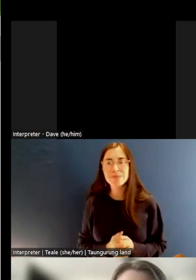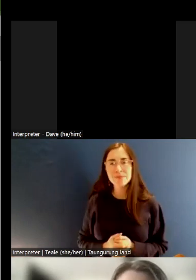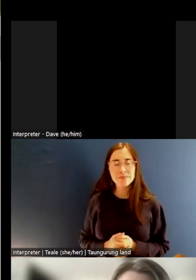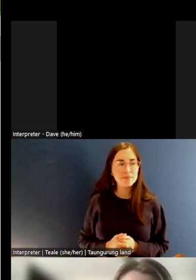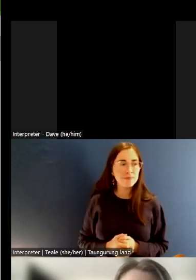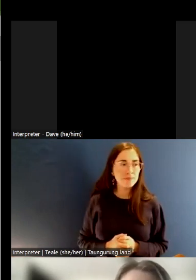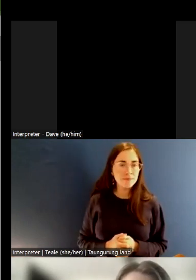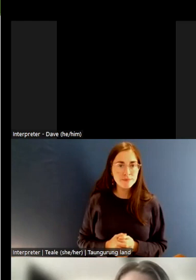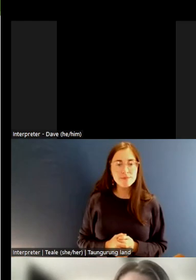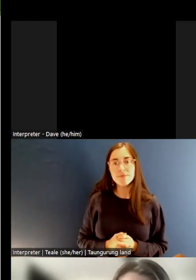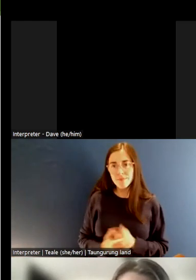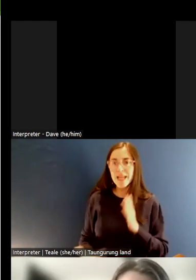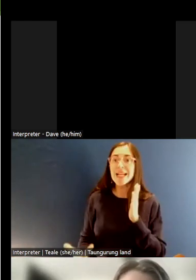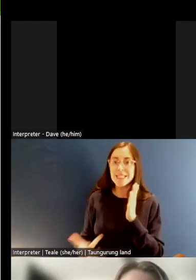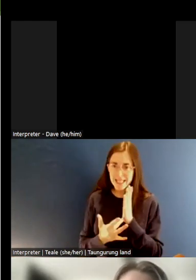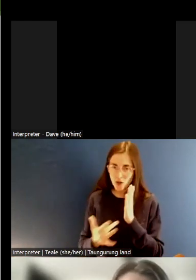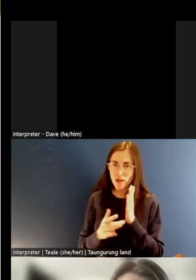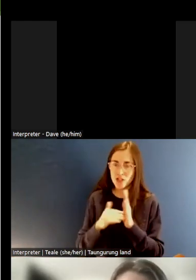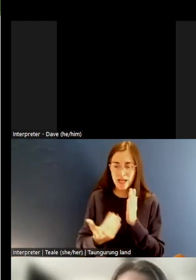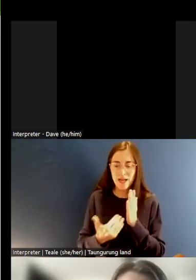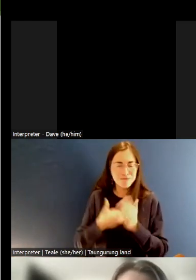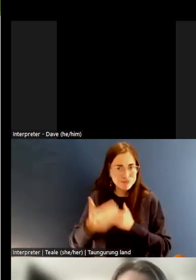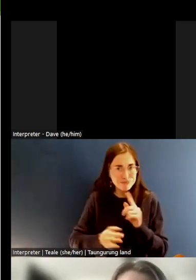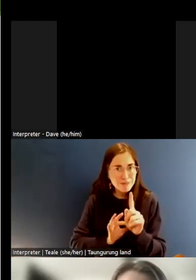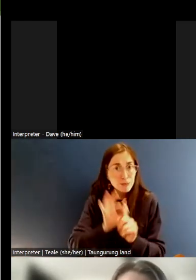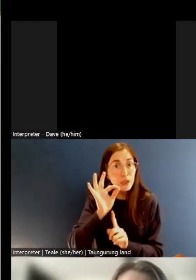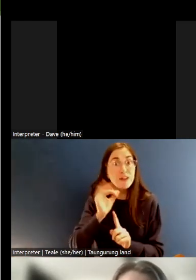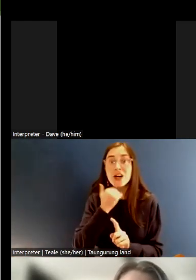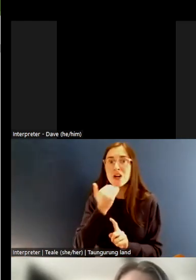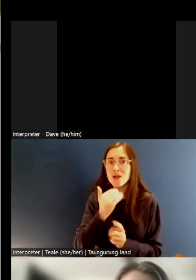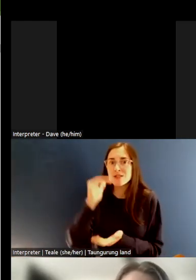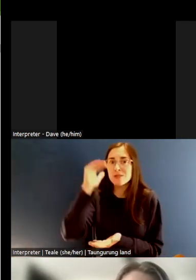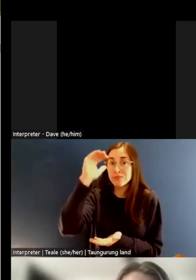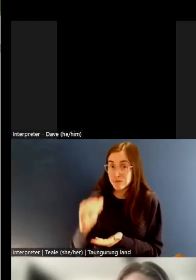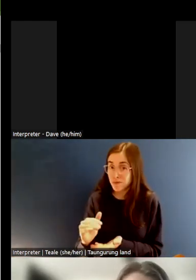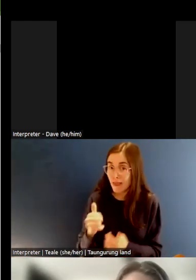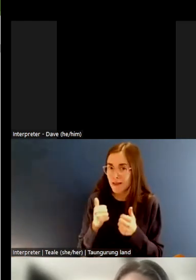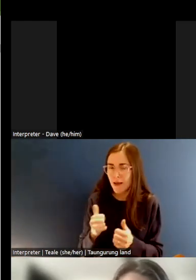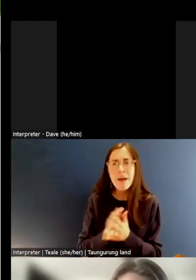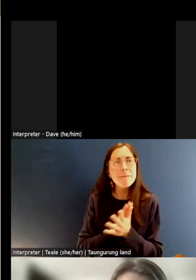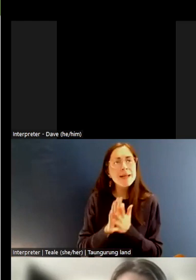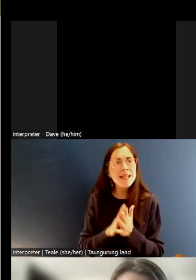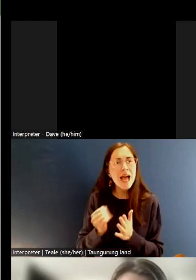and the cost has come down, there has then been access to testing. Like there's a multi-gene panel